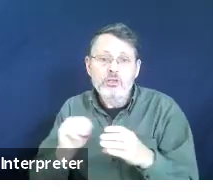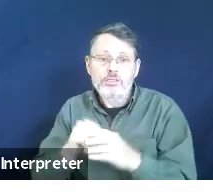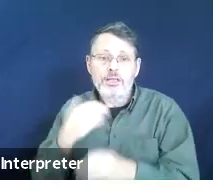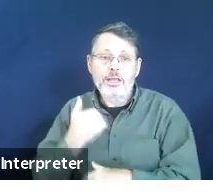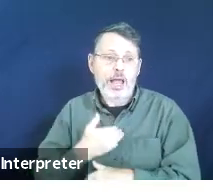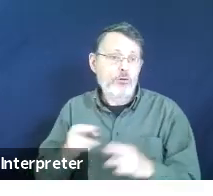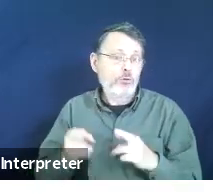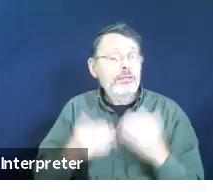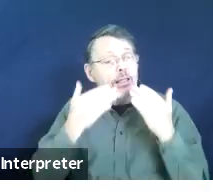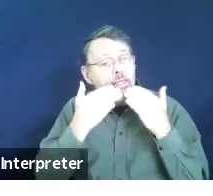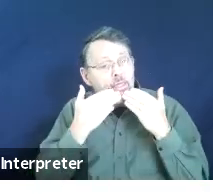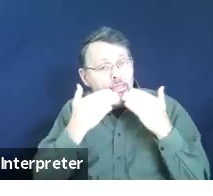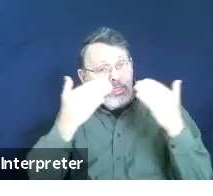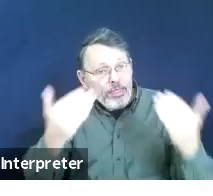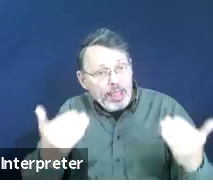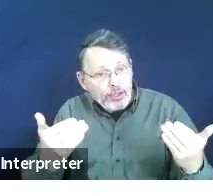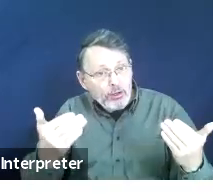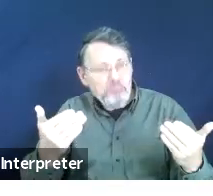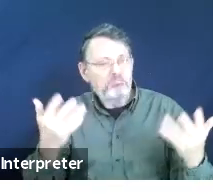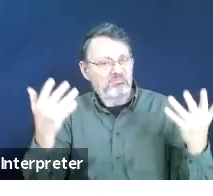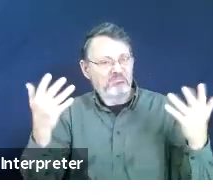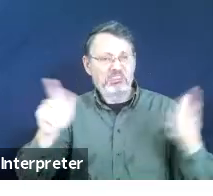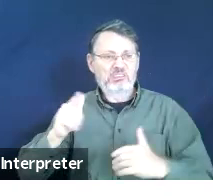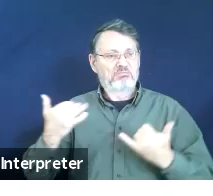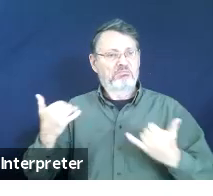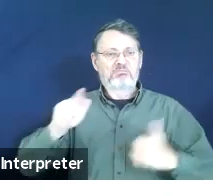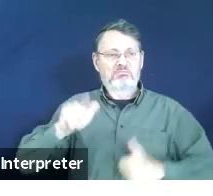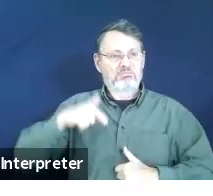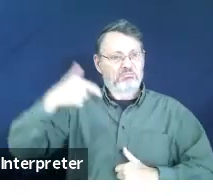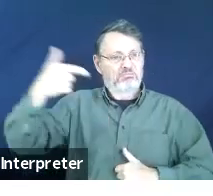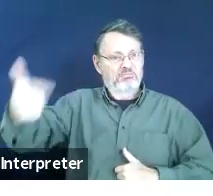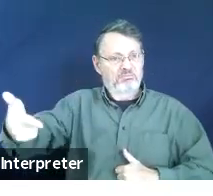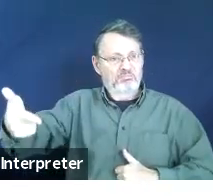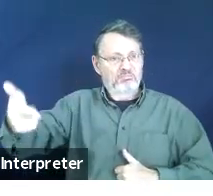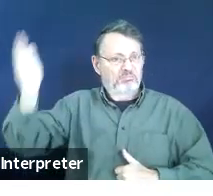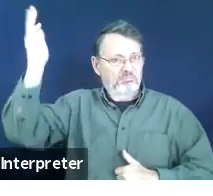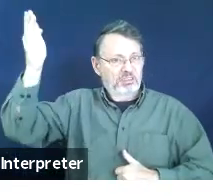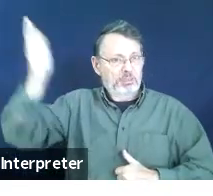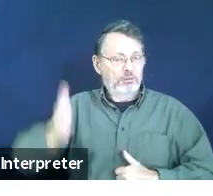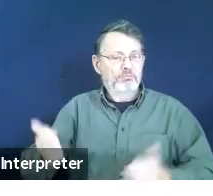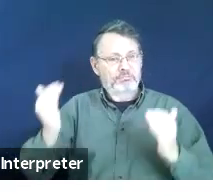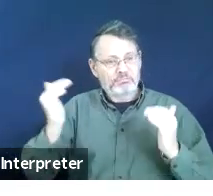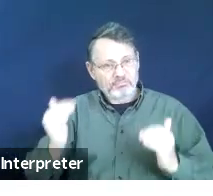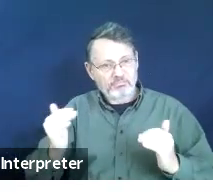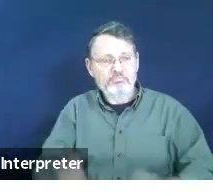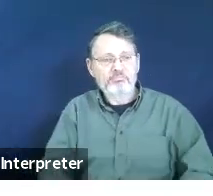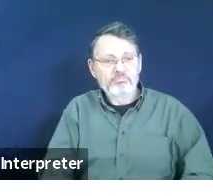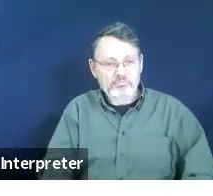Thank you. I'm going to turn it over to the next speaker.